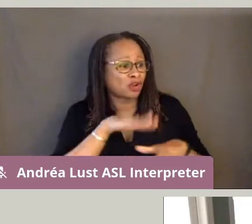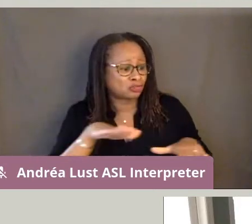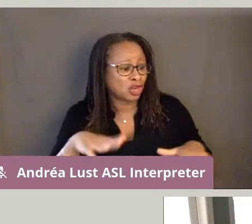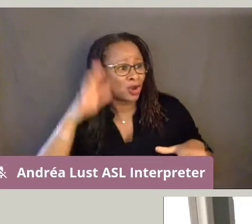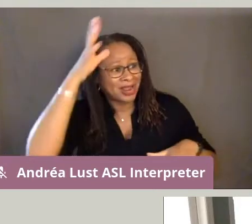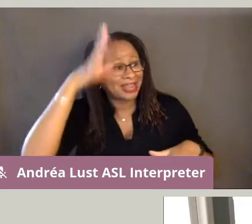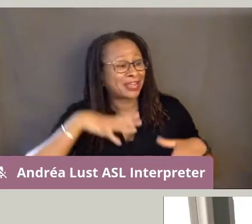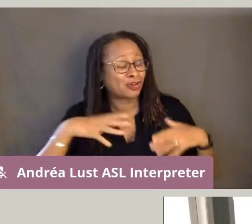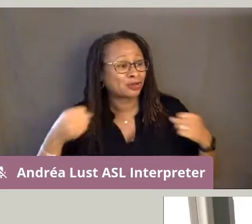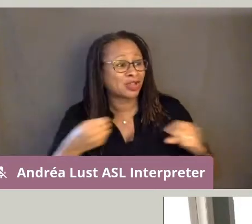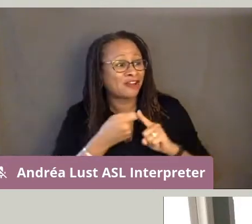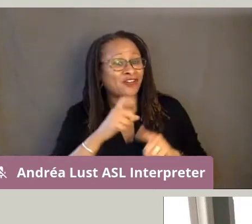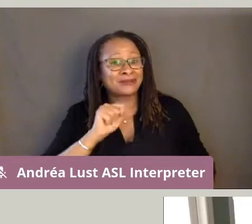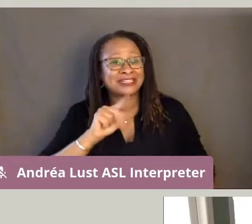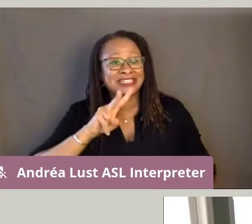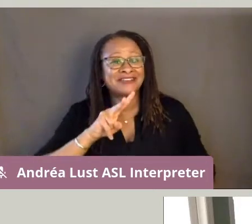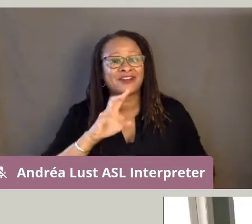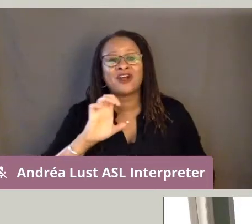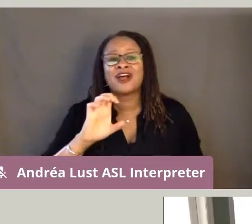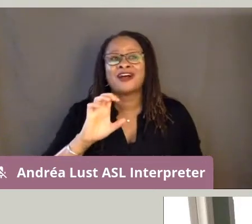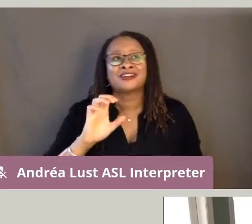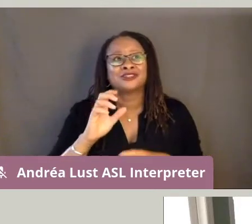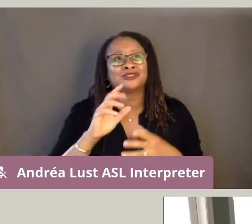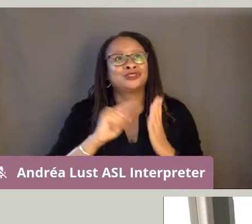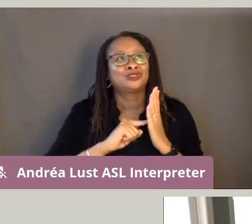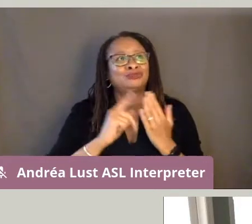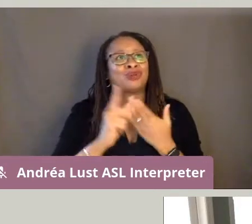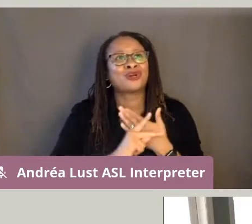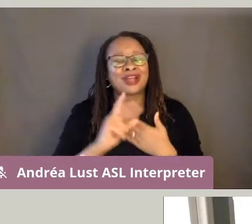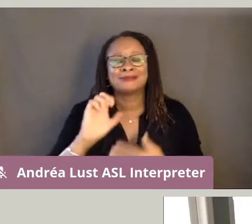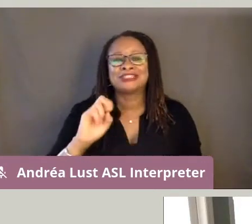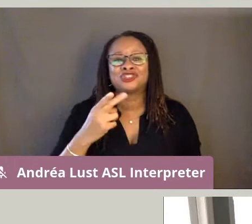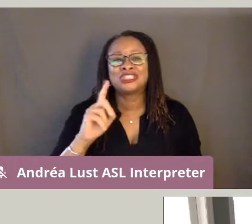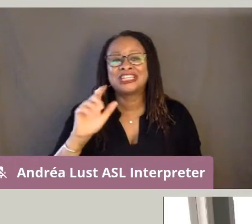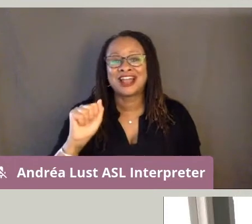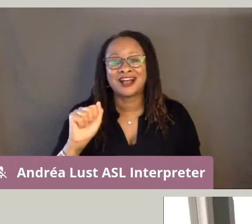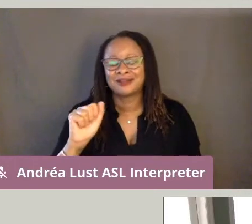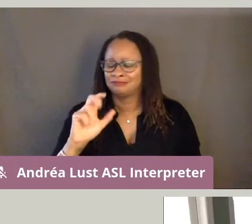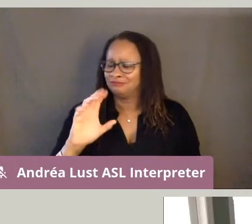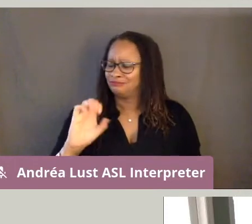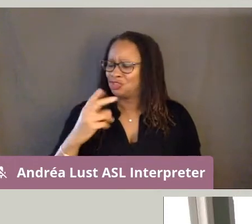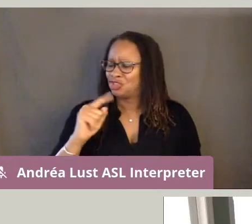from the TV show, "Cheetah Girls" was in fact, a Black trans woman just like her.